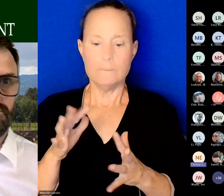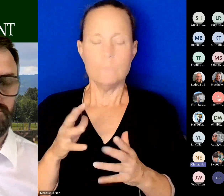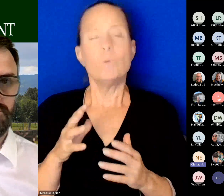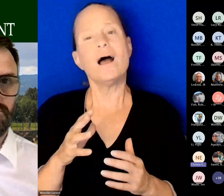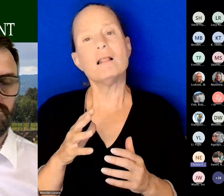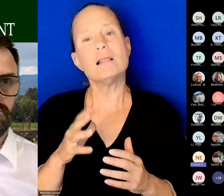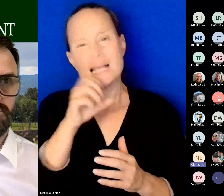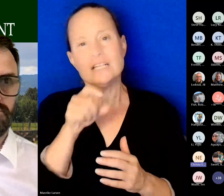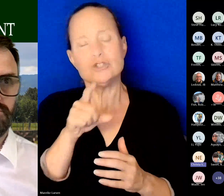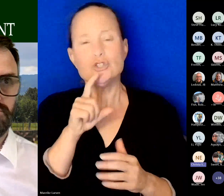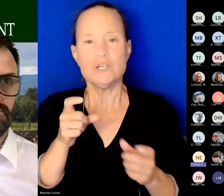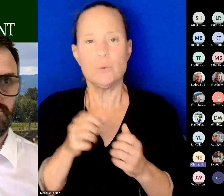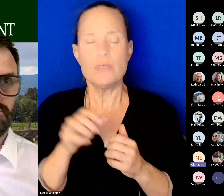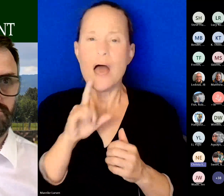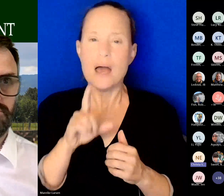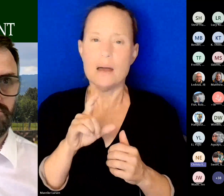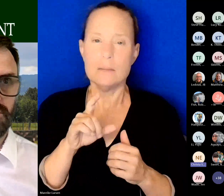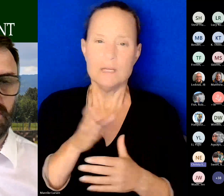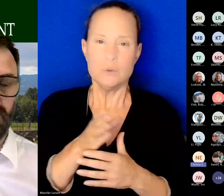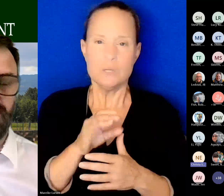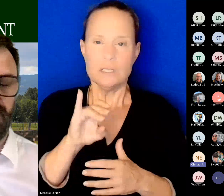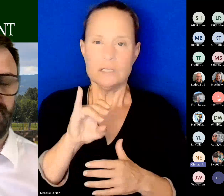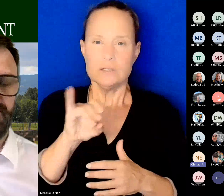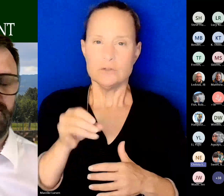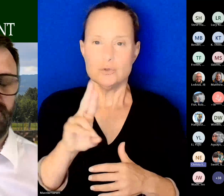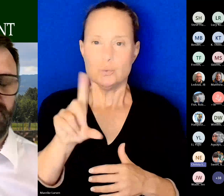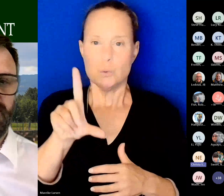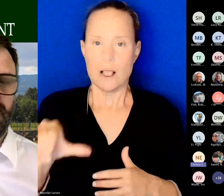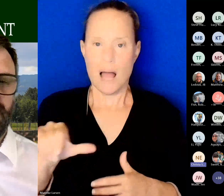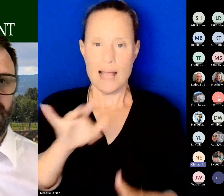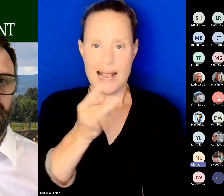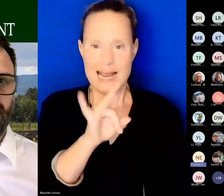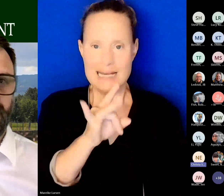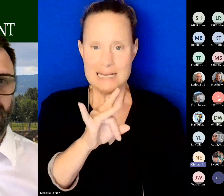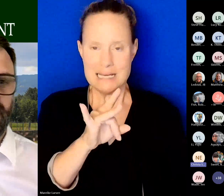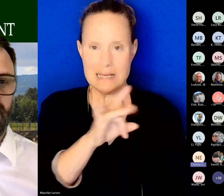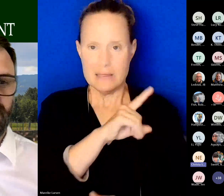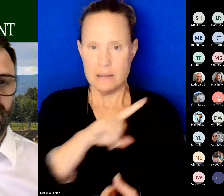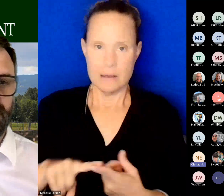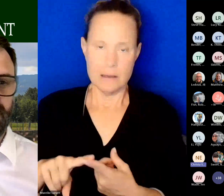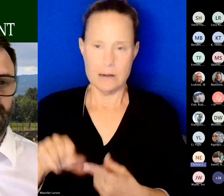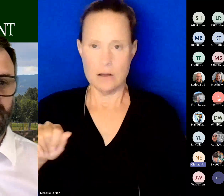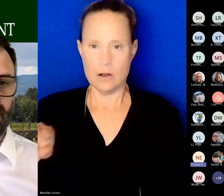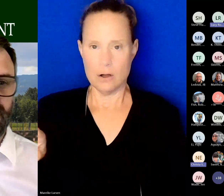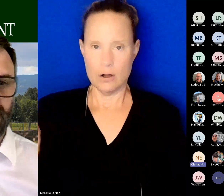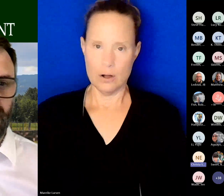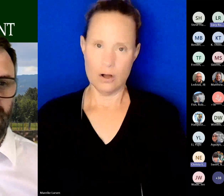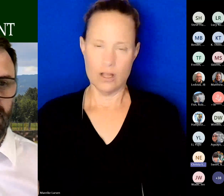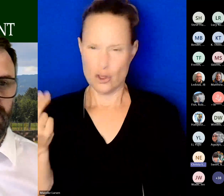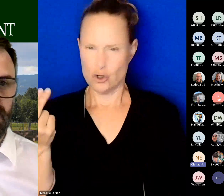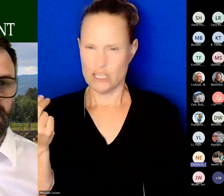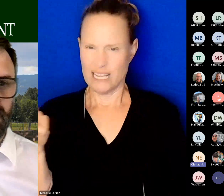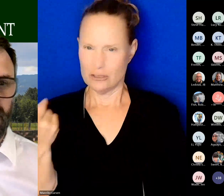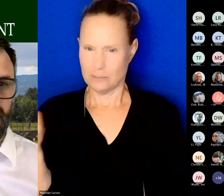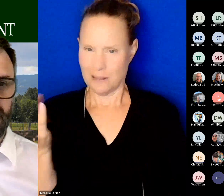Well, I guess you'll deal with it sometime between July 18th and August 13th or something like that.